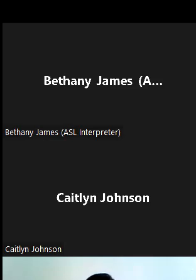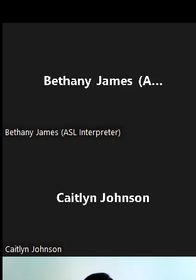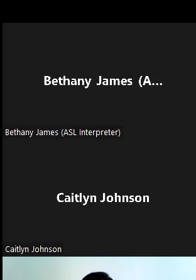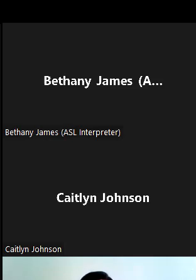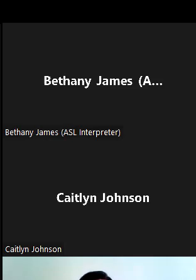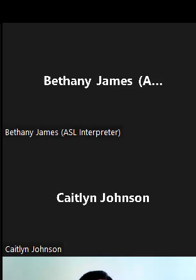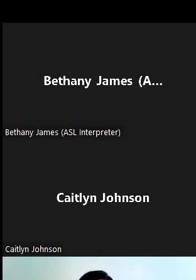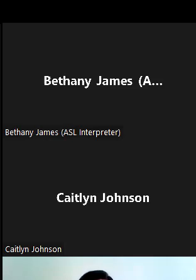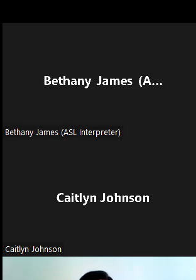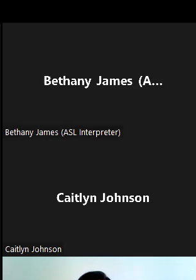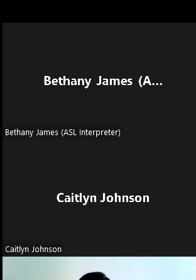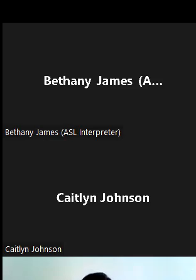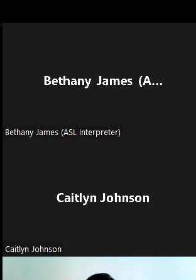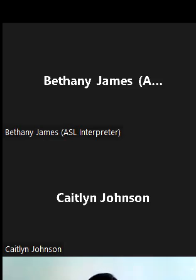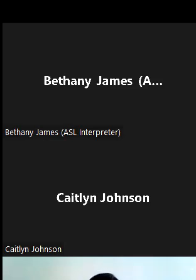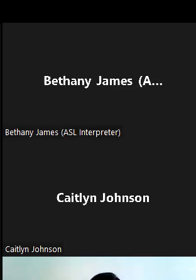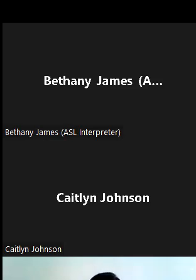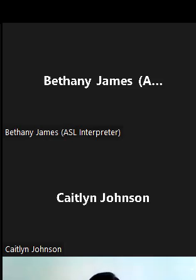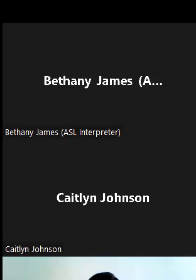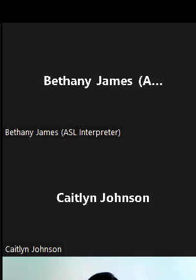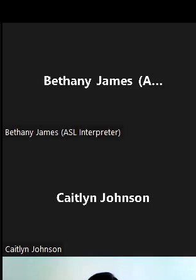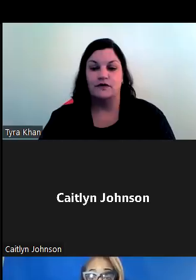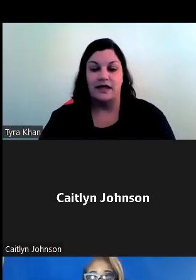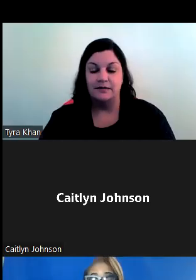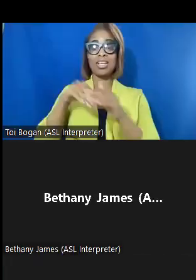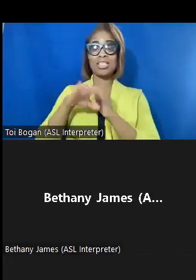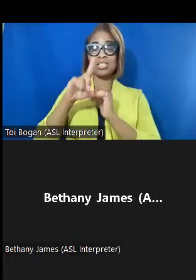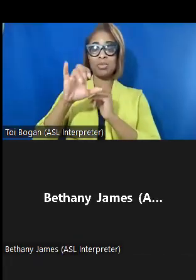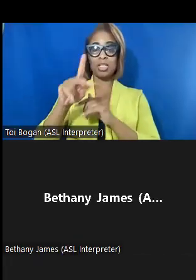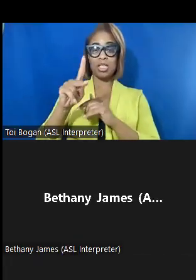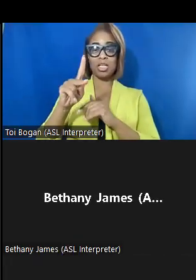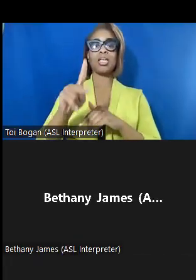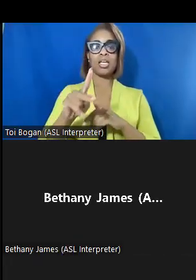If you click on the accessibility link in the footer of any Michigan.gov website, it